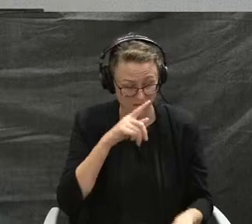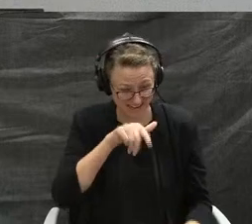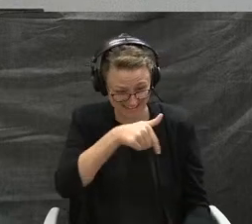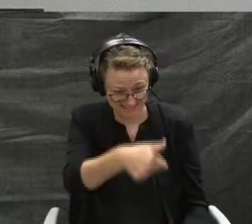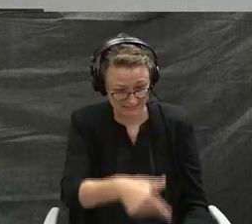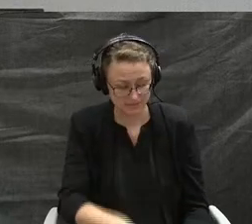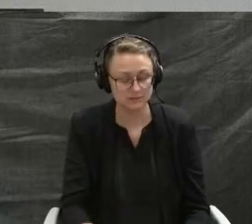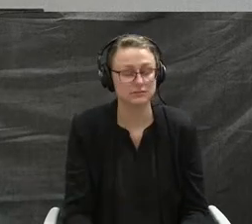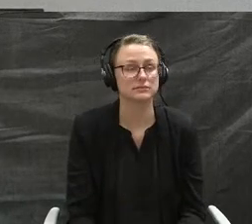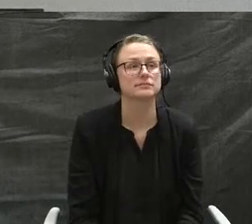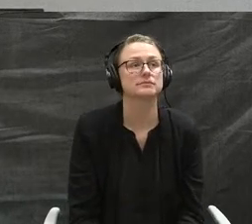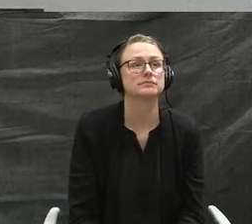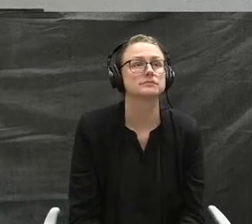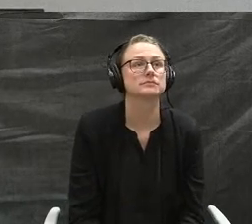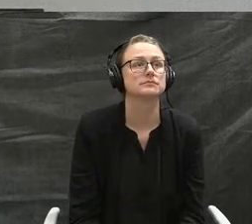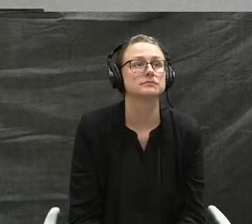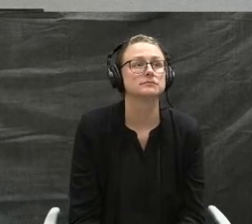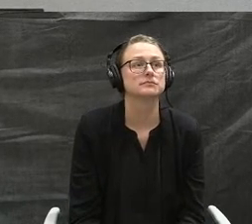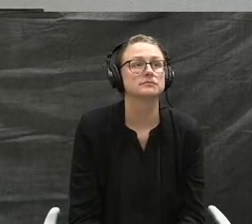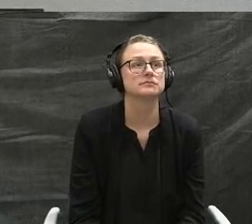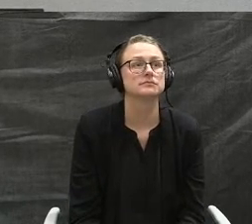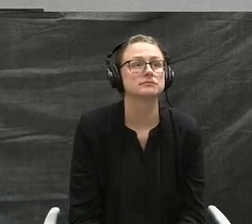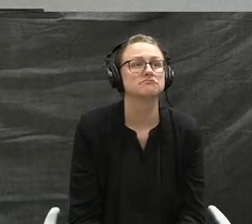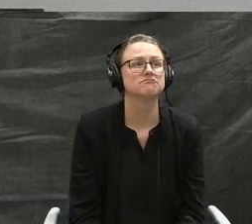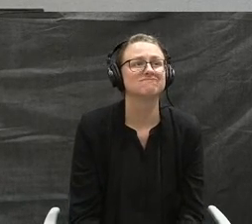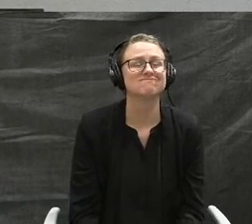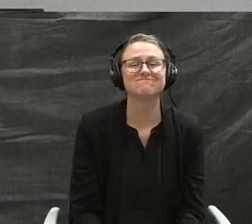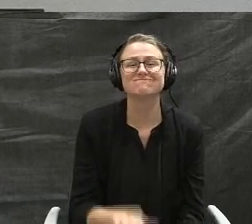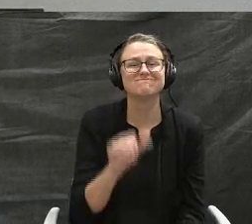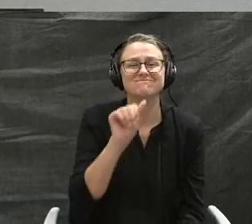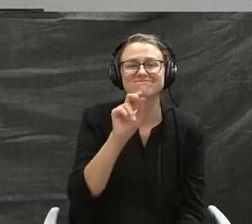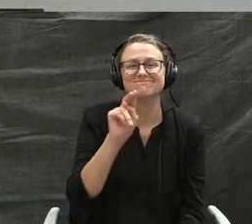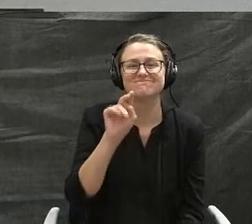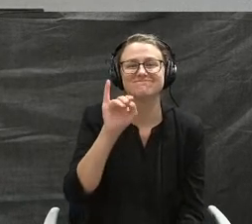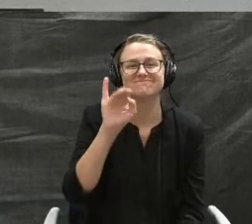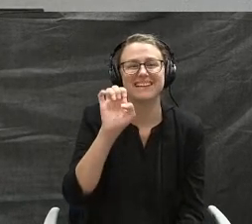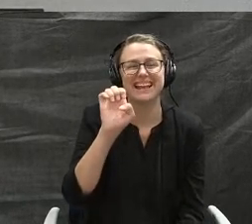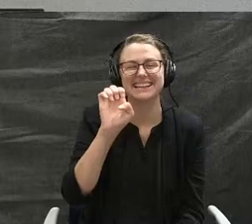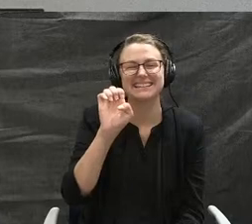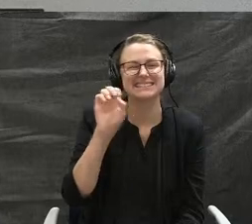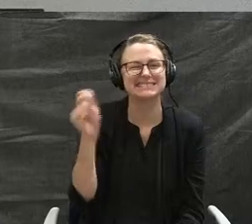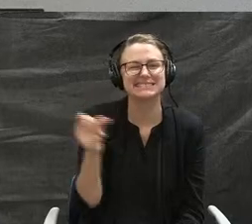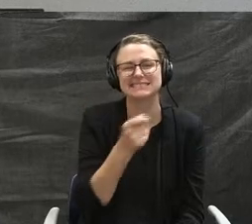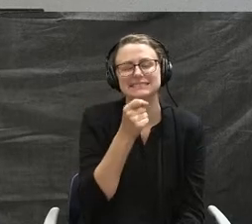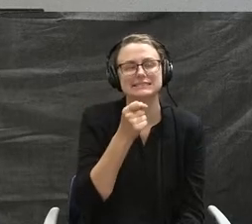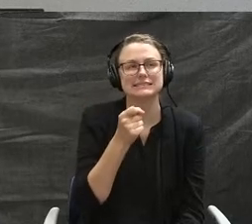She there well ice no. I know she.